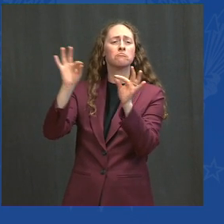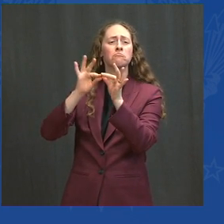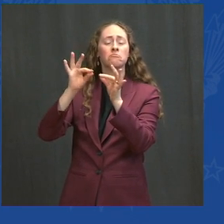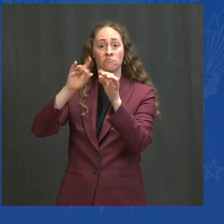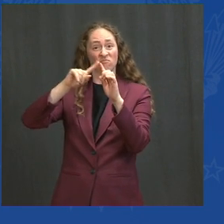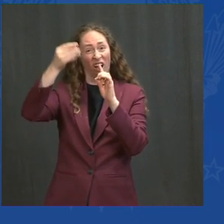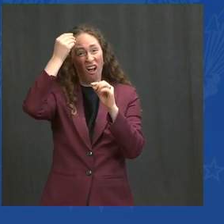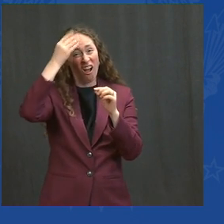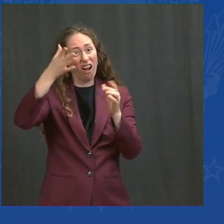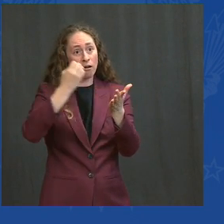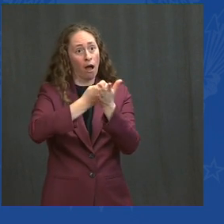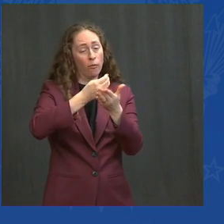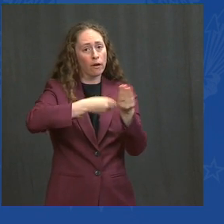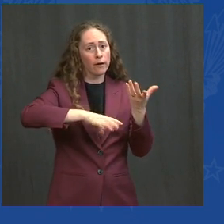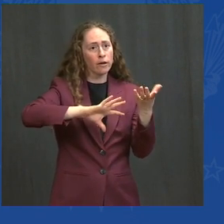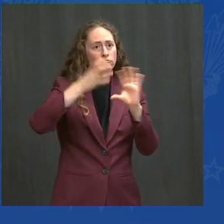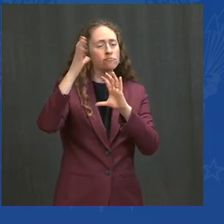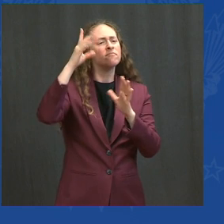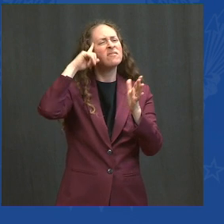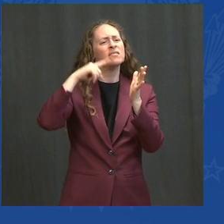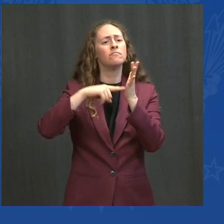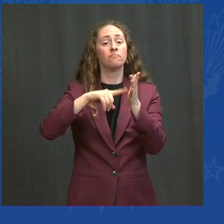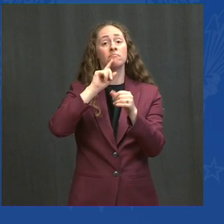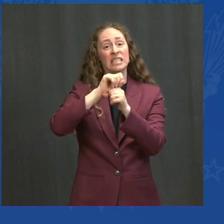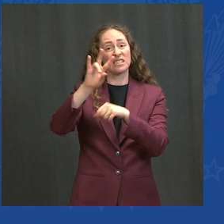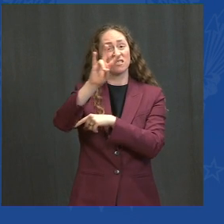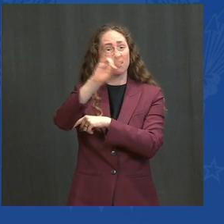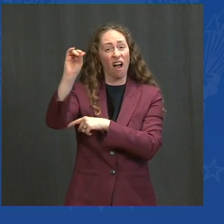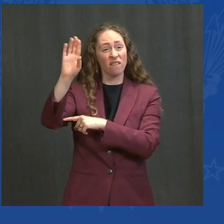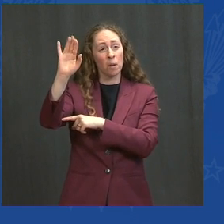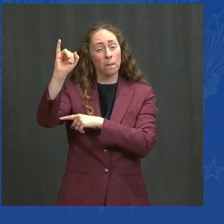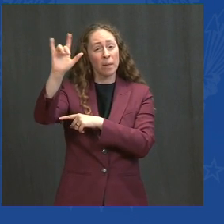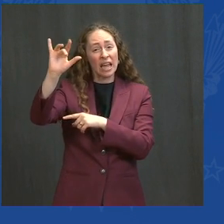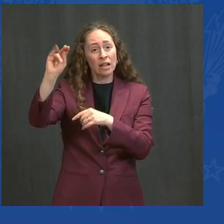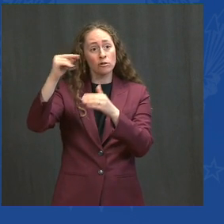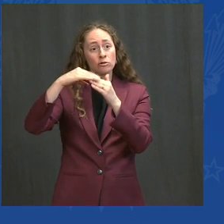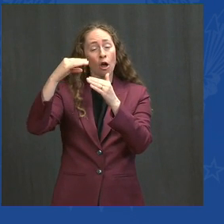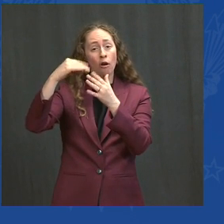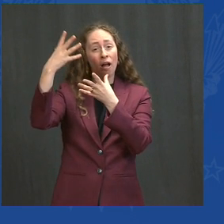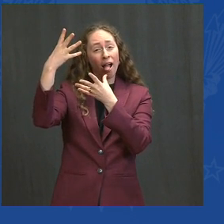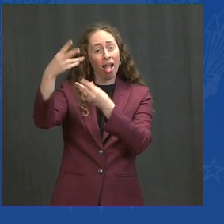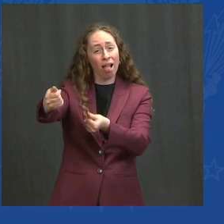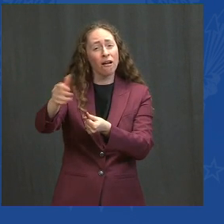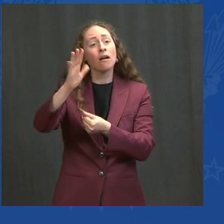$70 billion annually. You hear me? Nationally, $70 billion annually.